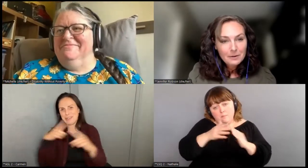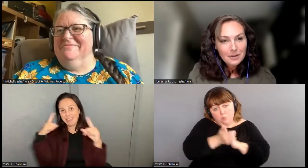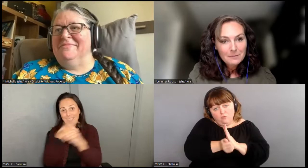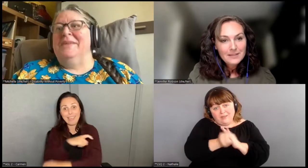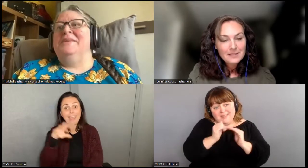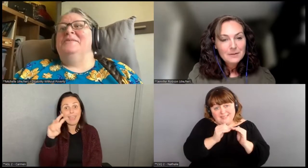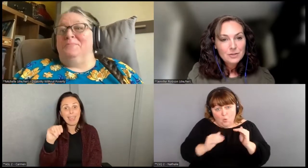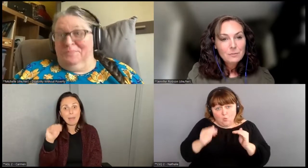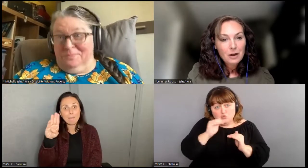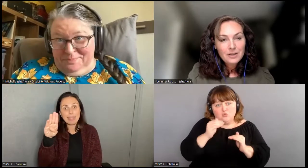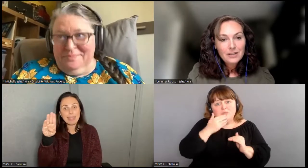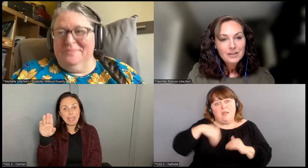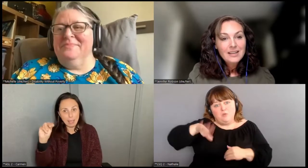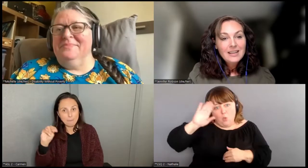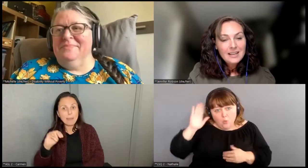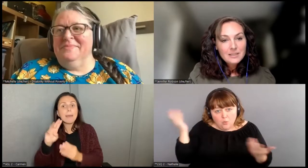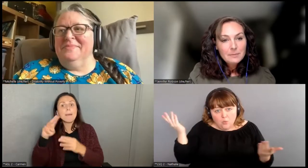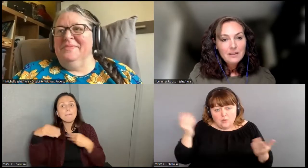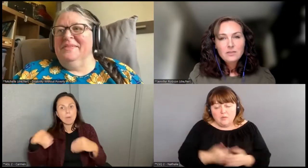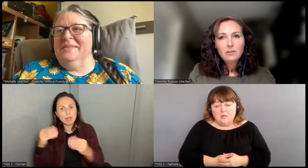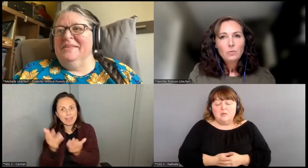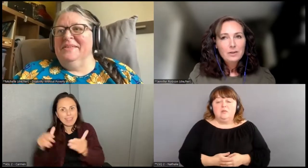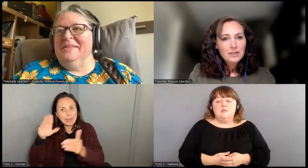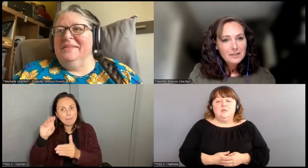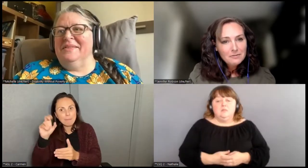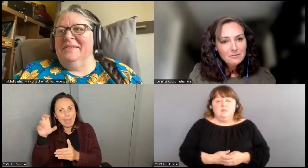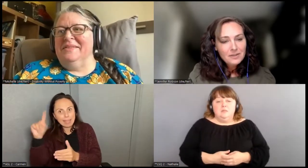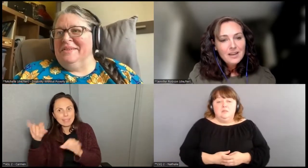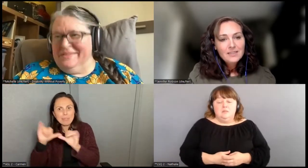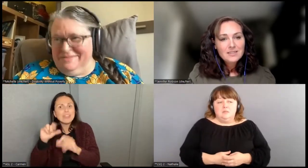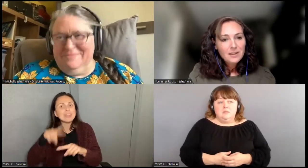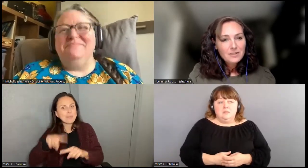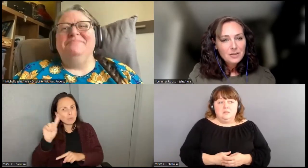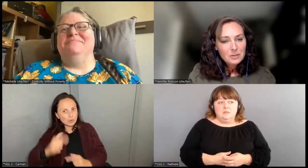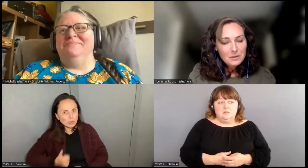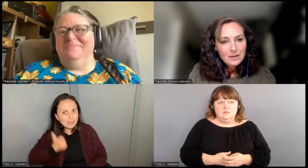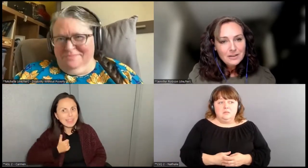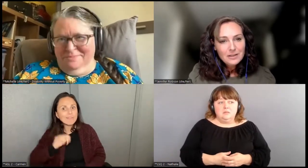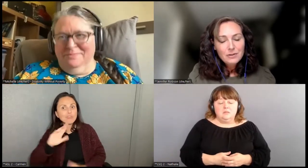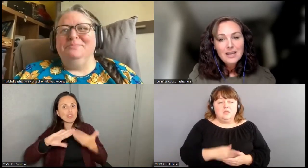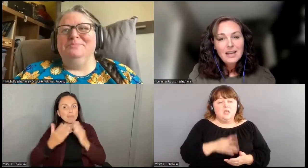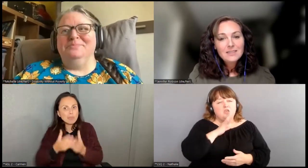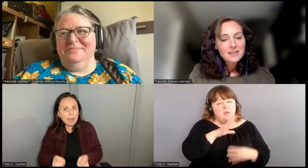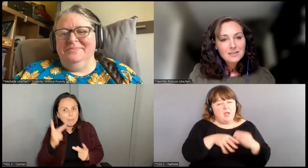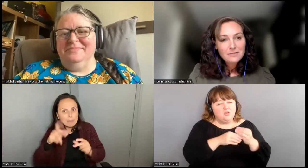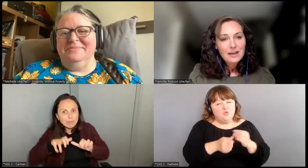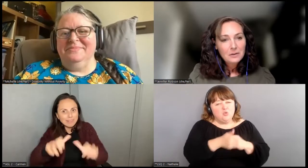MBM, IT DEPENDS ON WHERE YOU LIVE, THE SIDES OF COMMUNITY YOU ARE IN AND THE SIZE OF THE